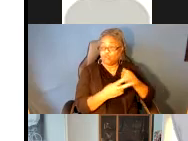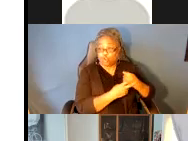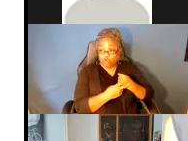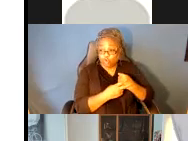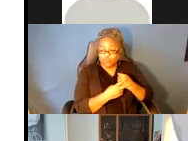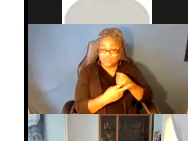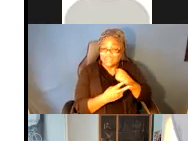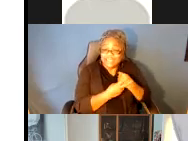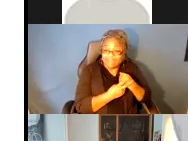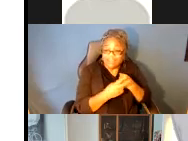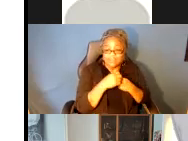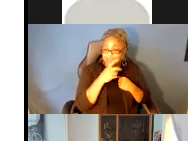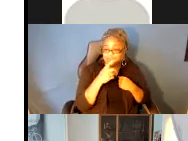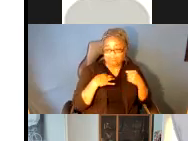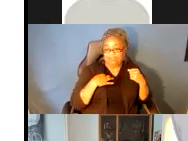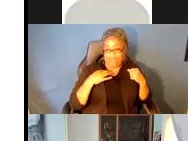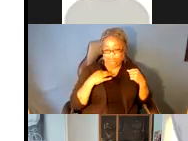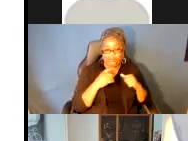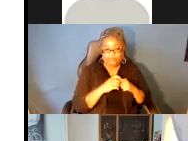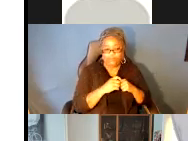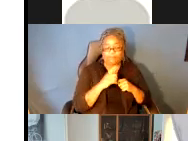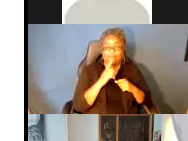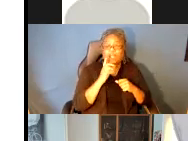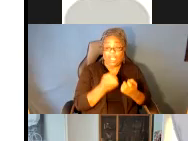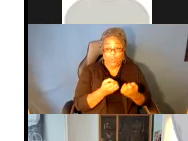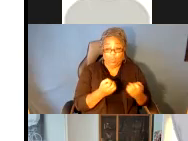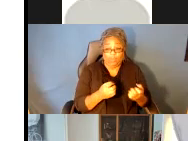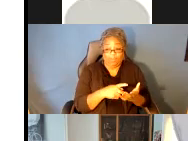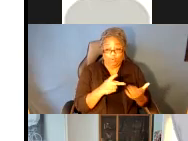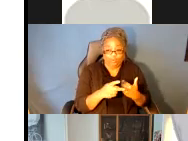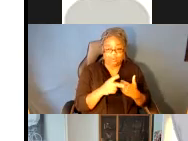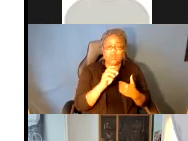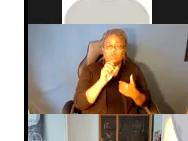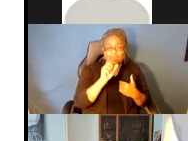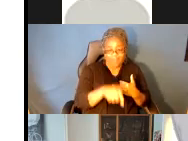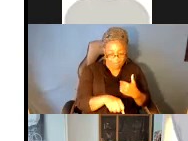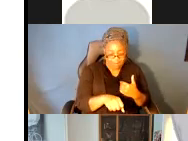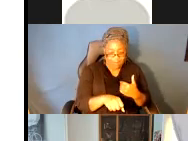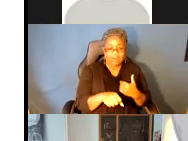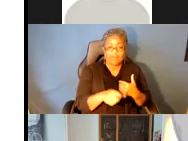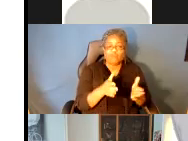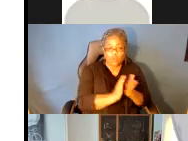With equipment purchases, you may request up to 25% of the grant amount for equipment purchases